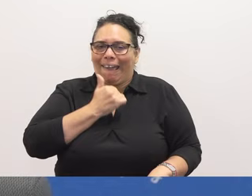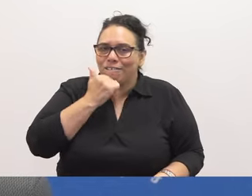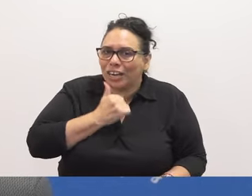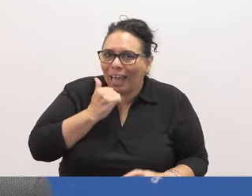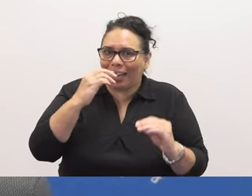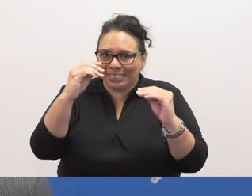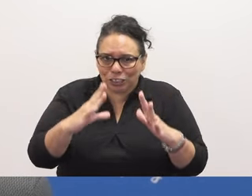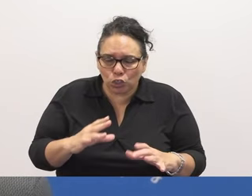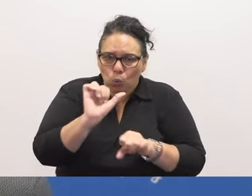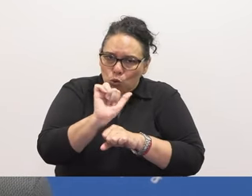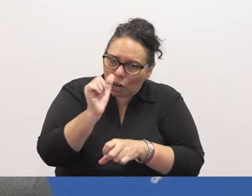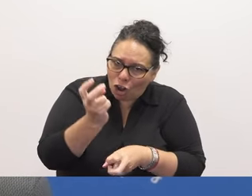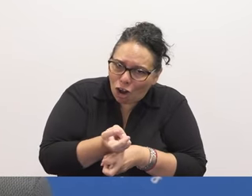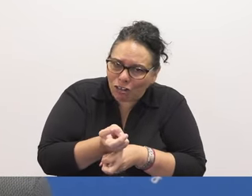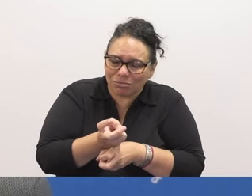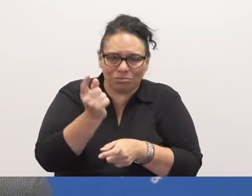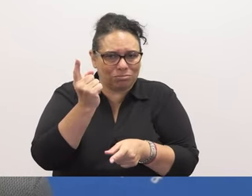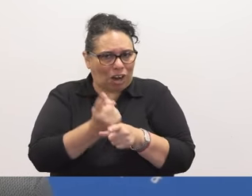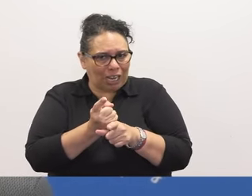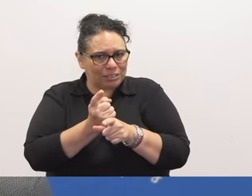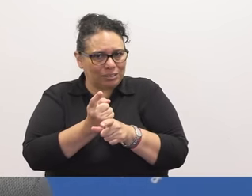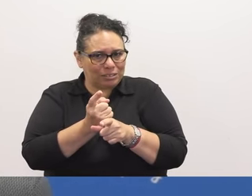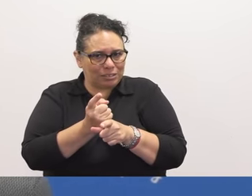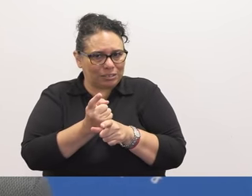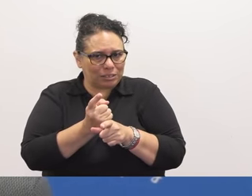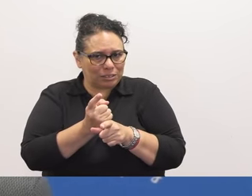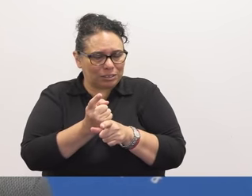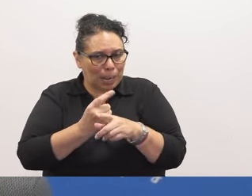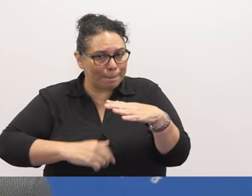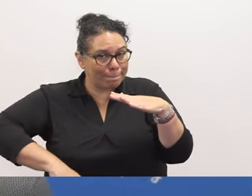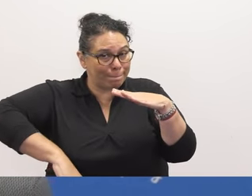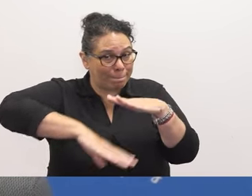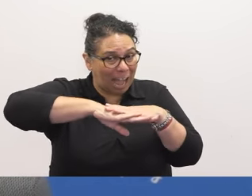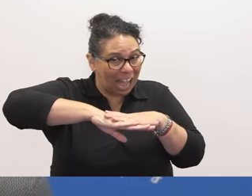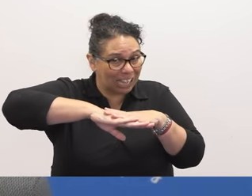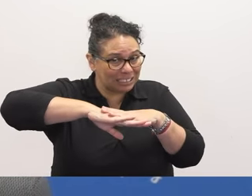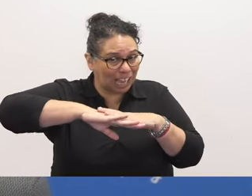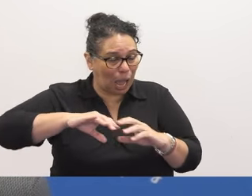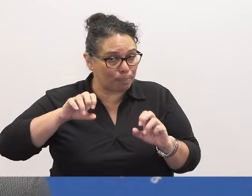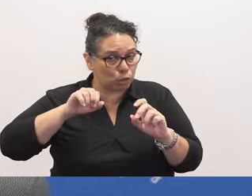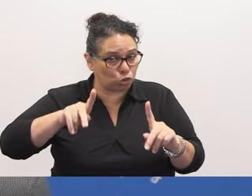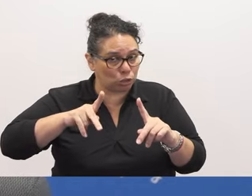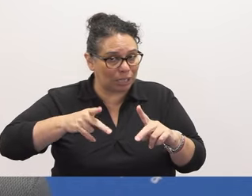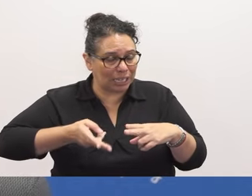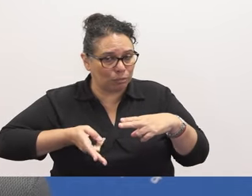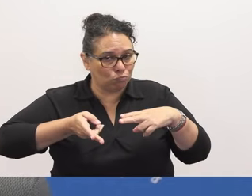but are we maximizing on the opportunity to accelerate growth?